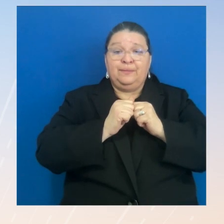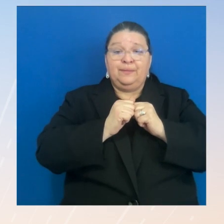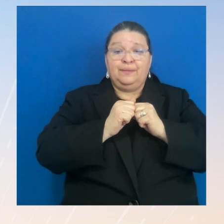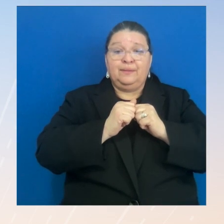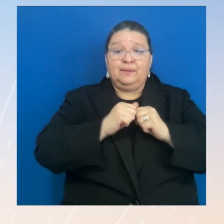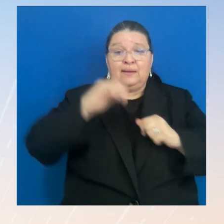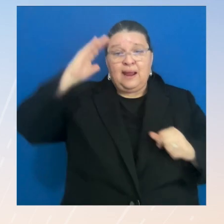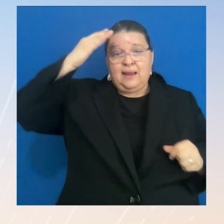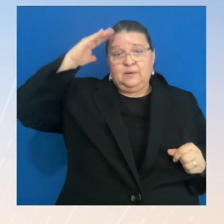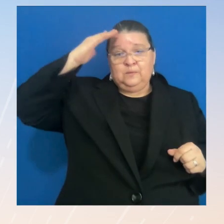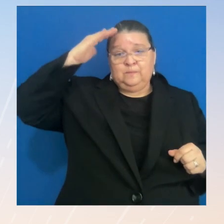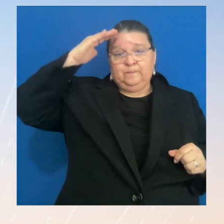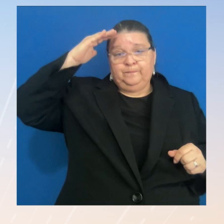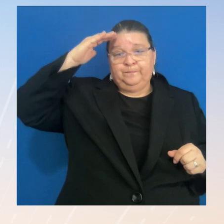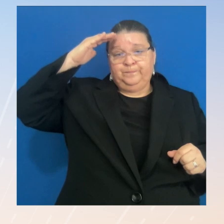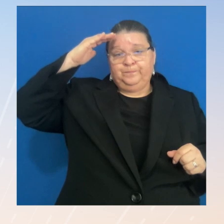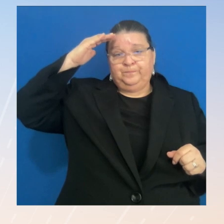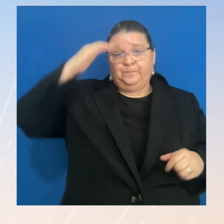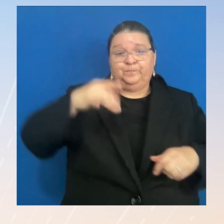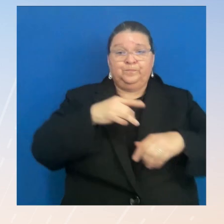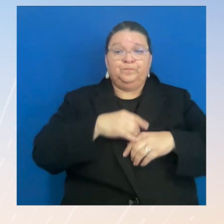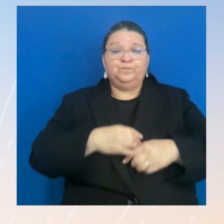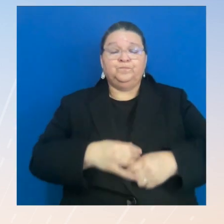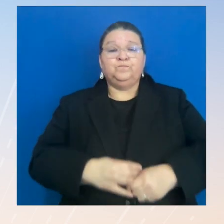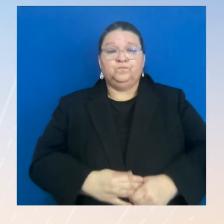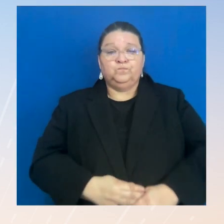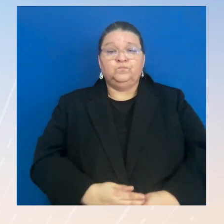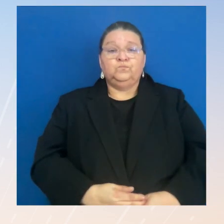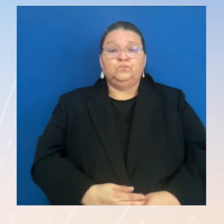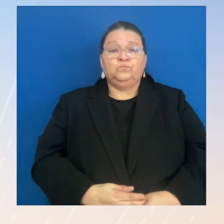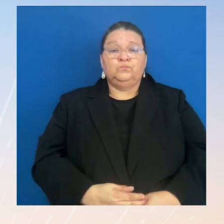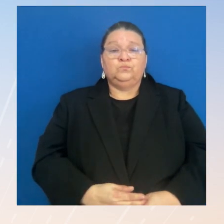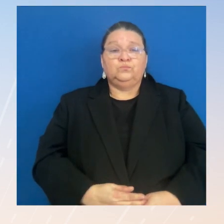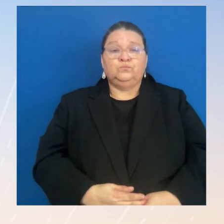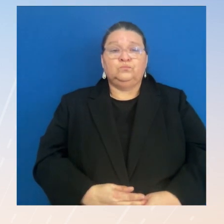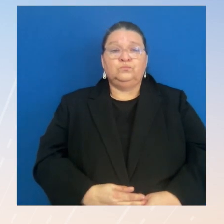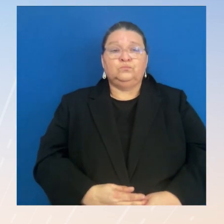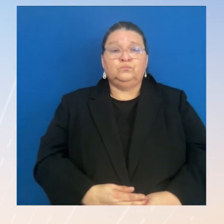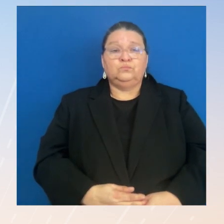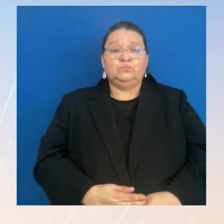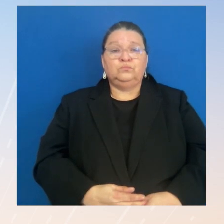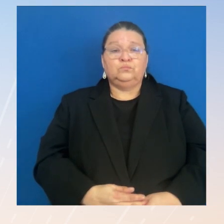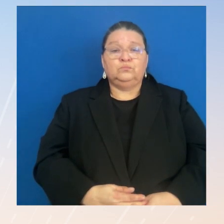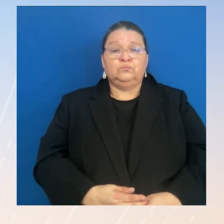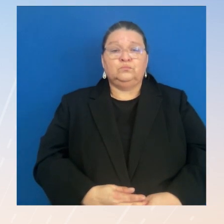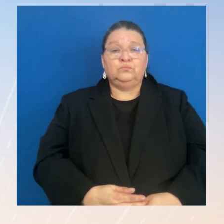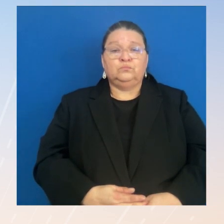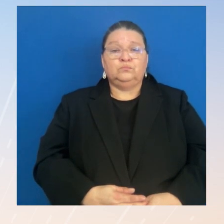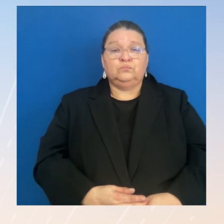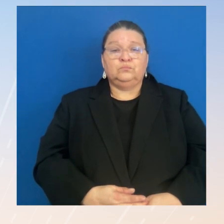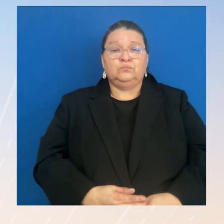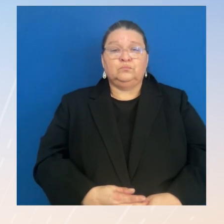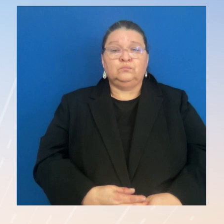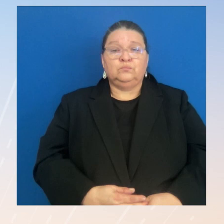that we're getting back to normal after two years of canceled meetings, canceled parades, and last year of having to do it virtually?